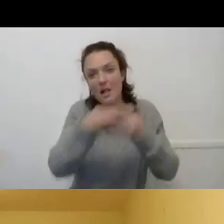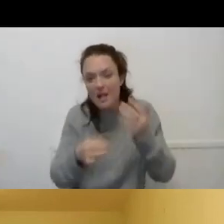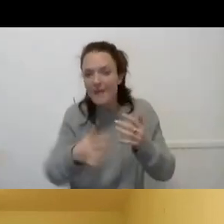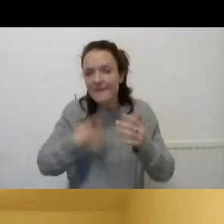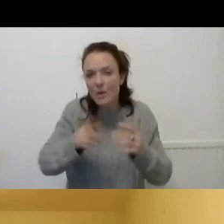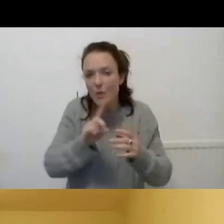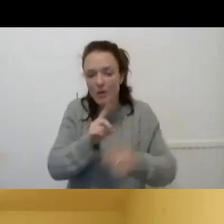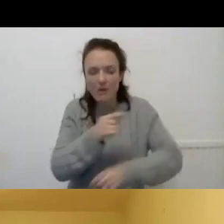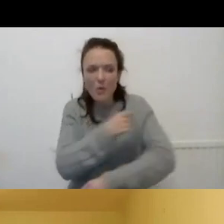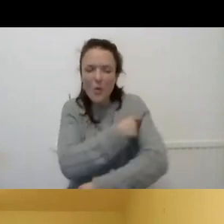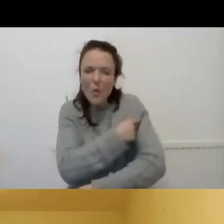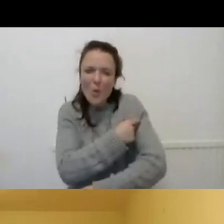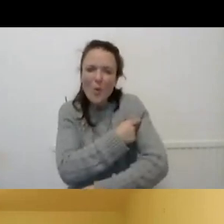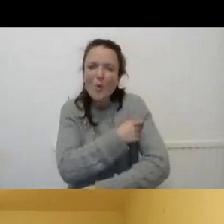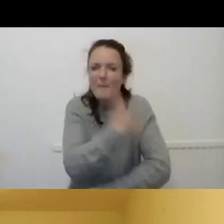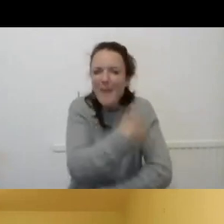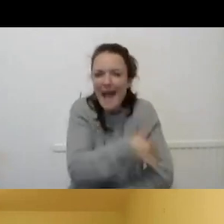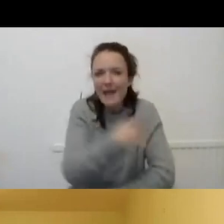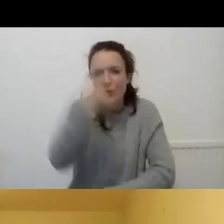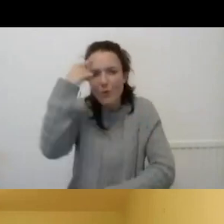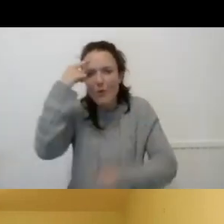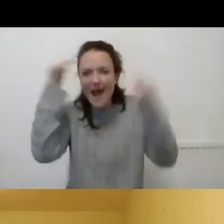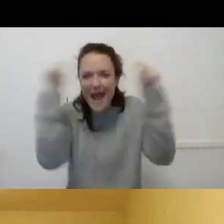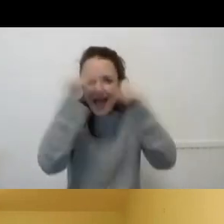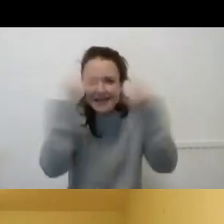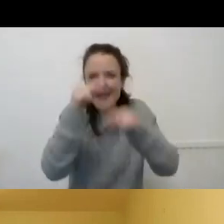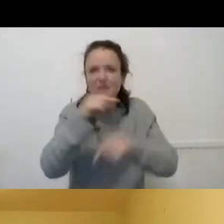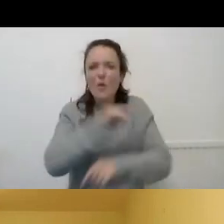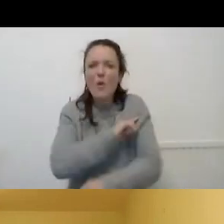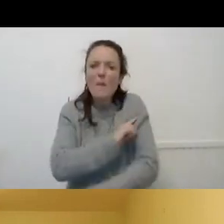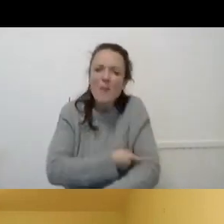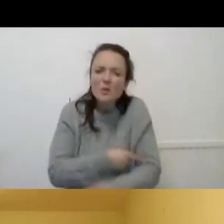people might have joint pains and muscle aches, and a smaller number of people